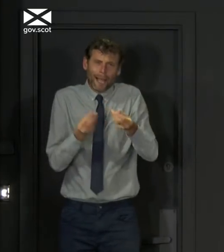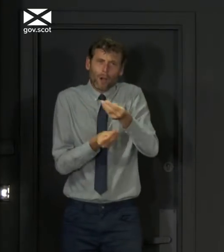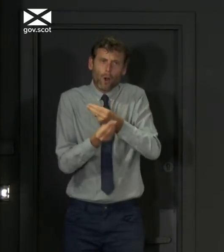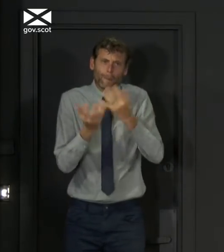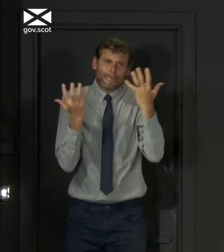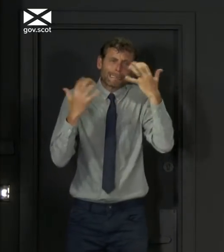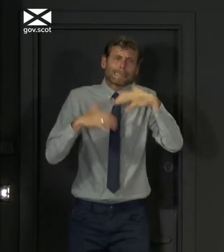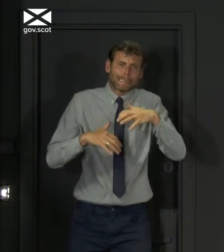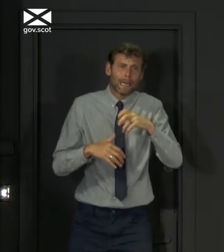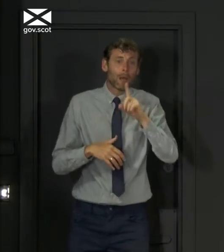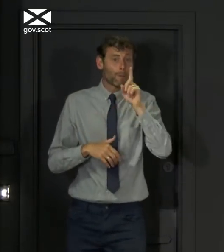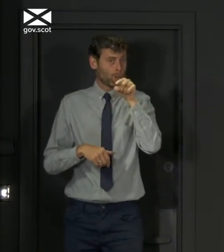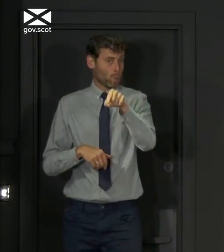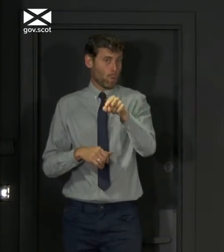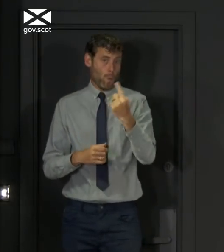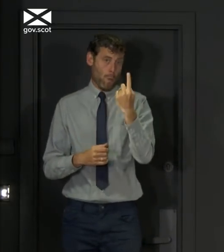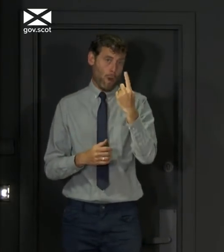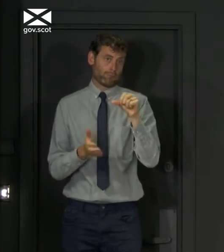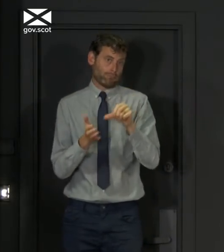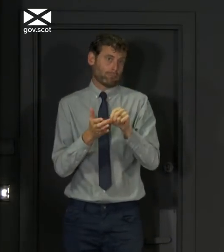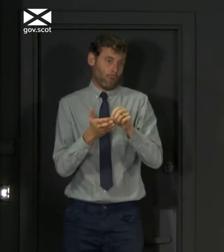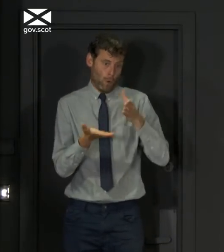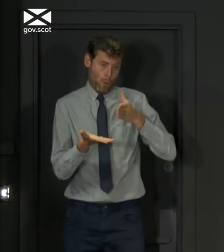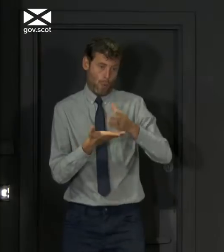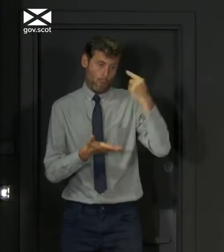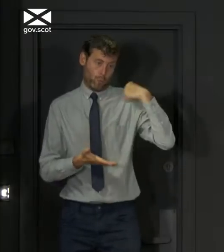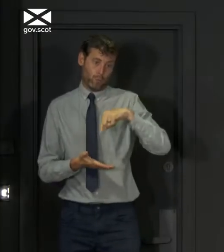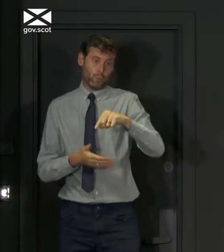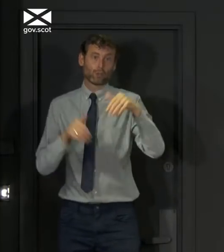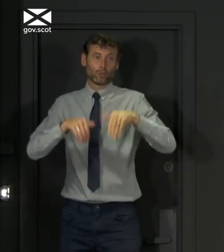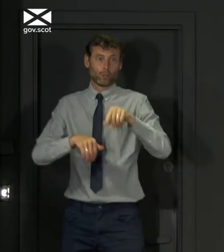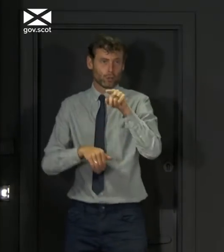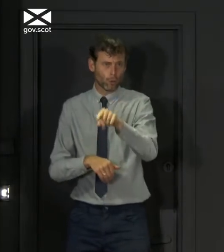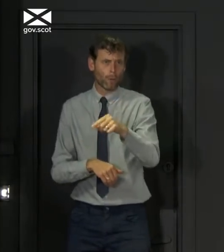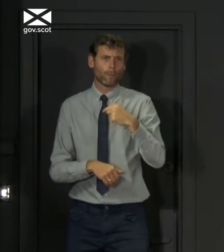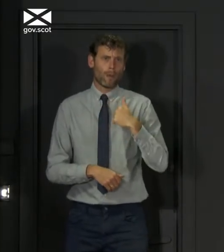sector has been hard hit, so I want to see people support our shops in communities the